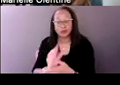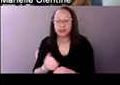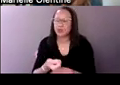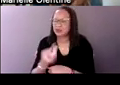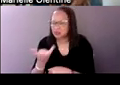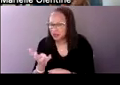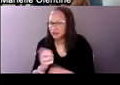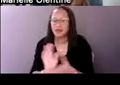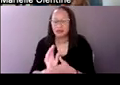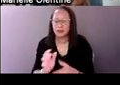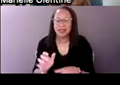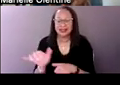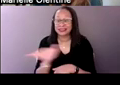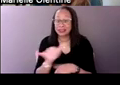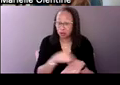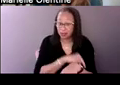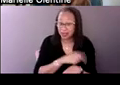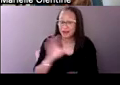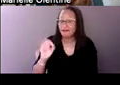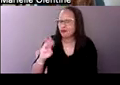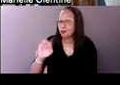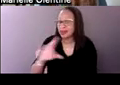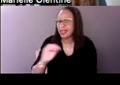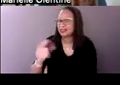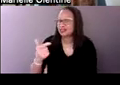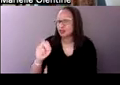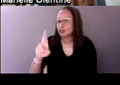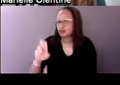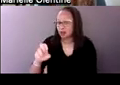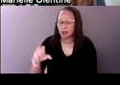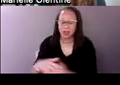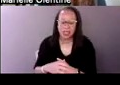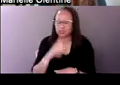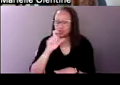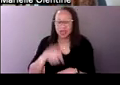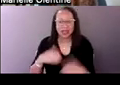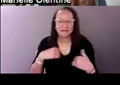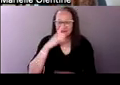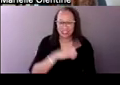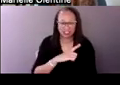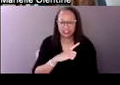around it or it might be new, or a festival that was reputable might have gone down into the dumps and